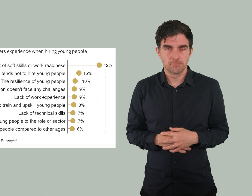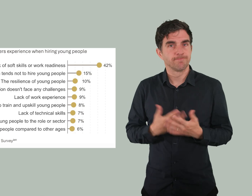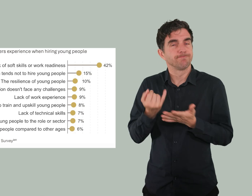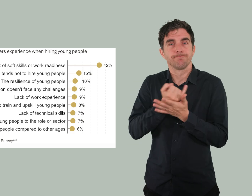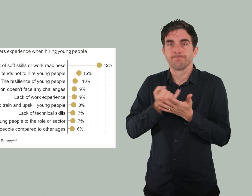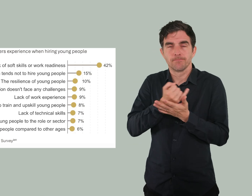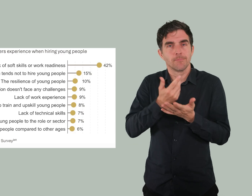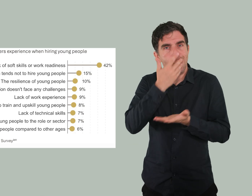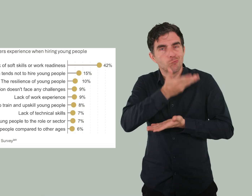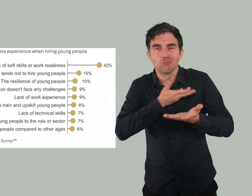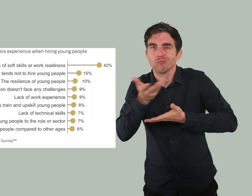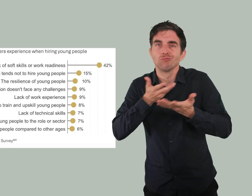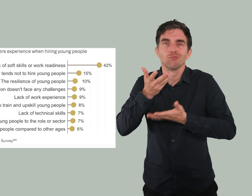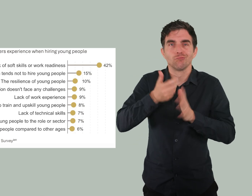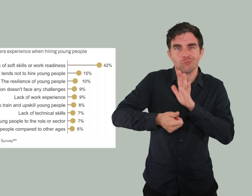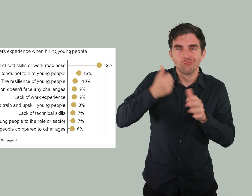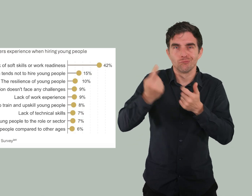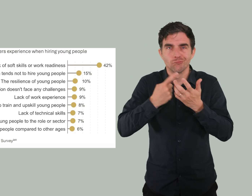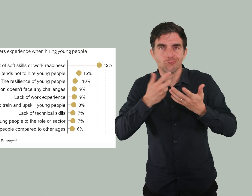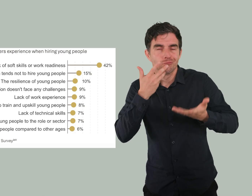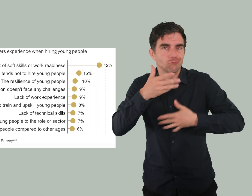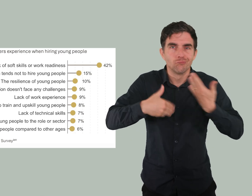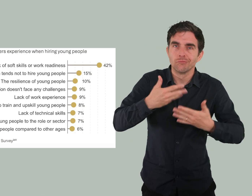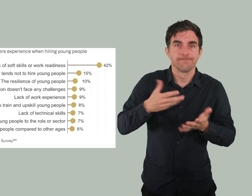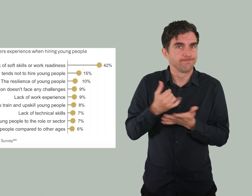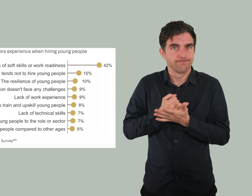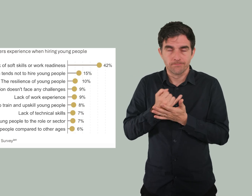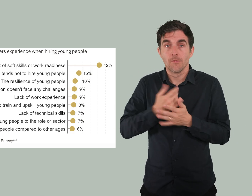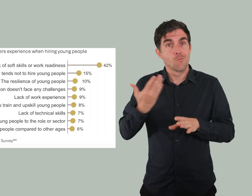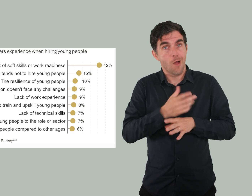Lack of soft skills or work readiness is by far